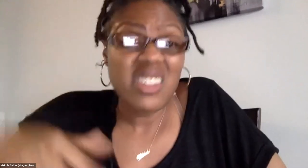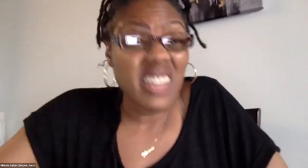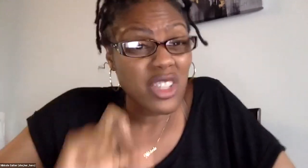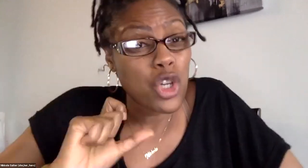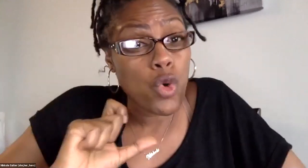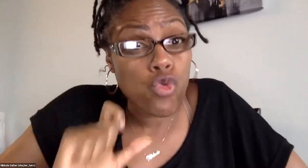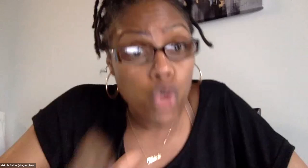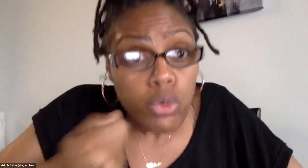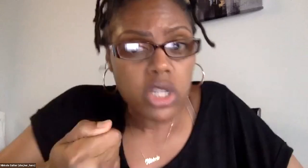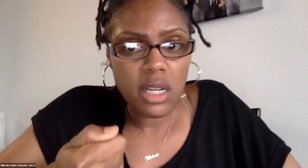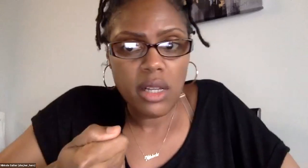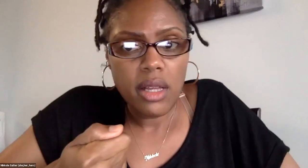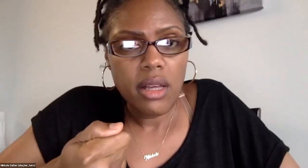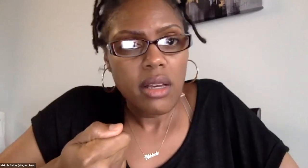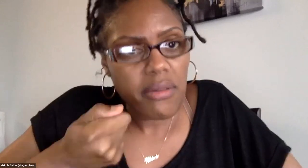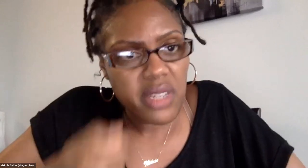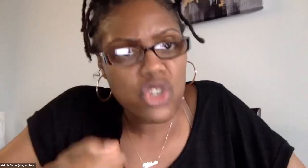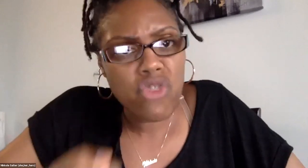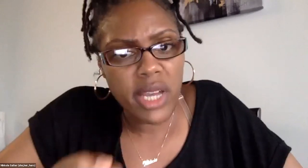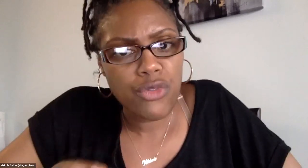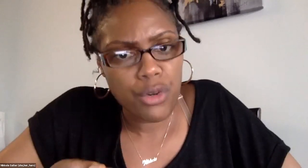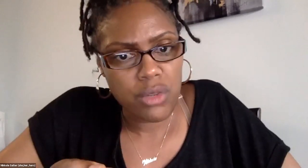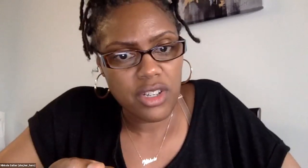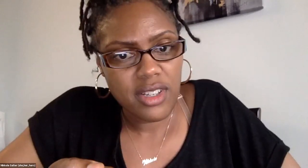to get to the root of this strange fruit.